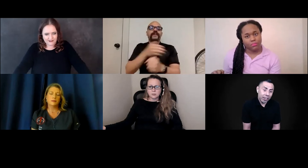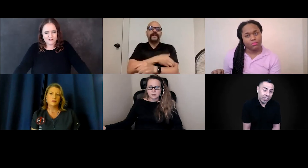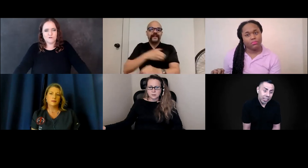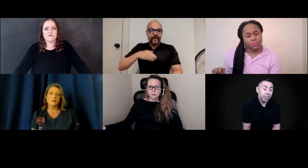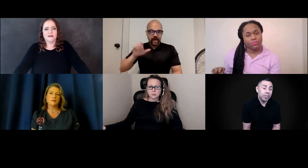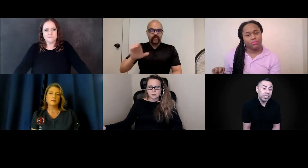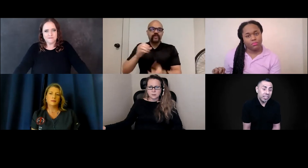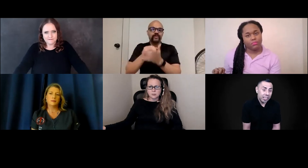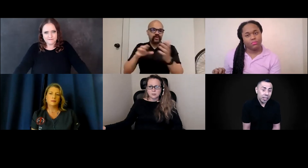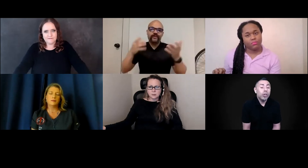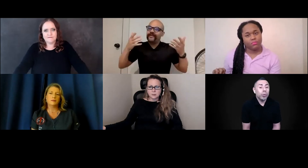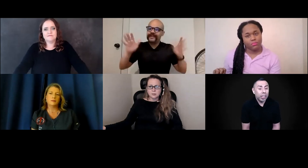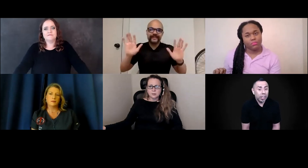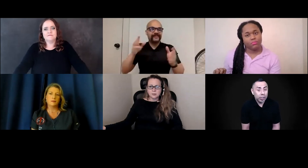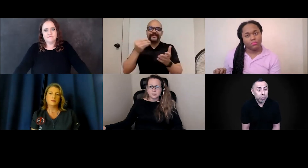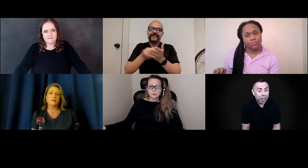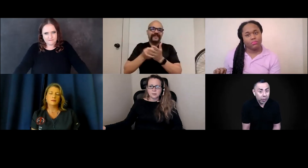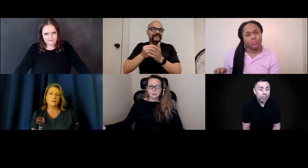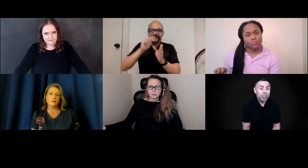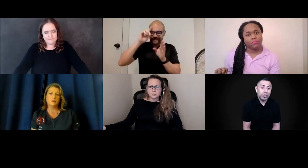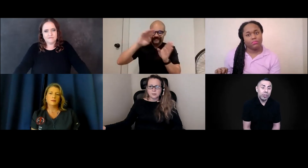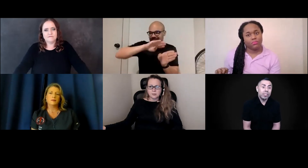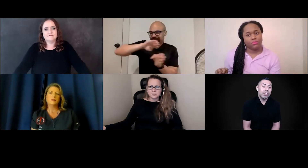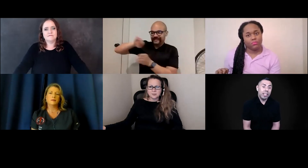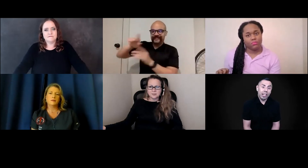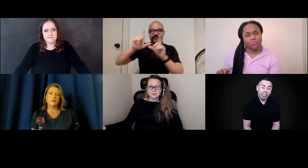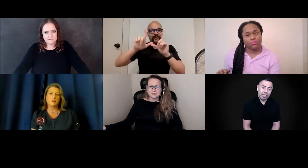We're looking to guarantee student success or we're here to empower the student they